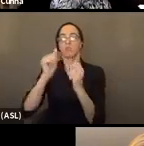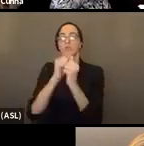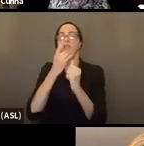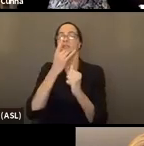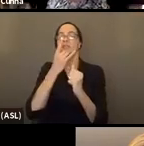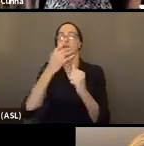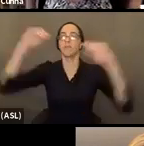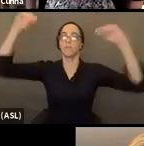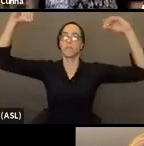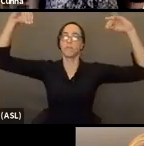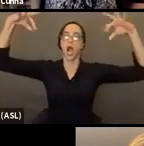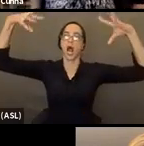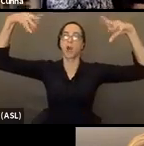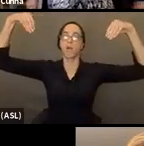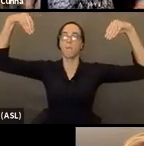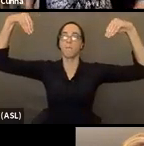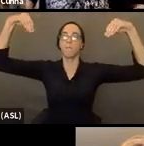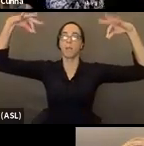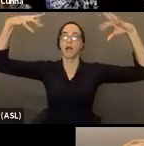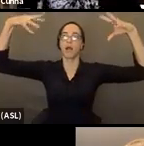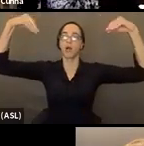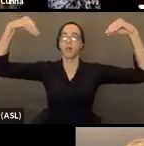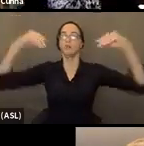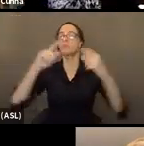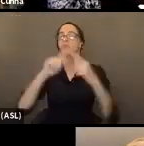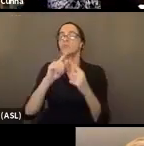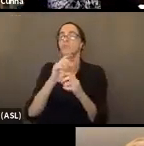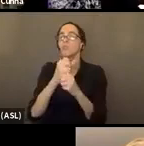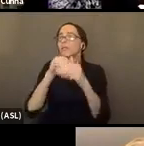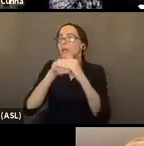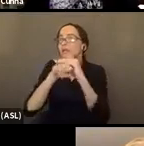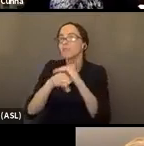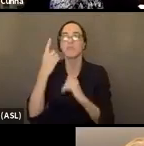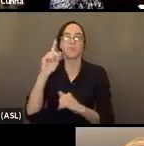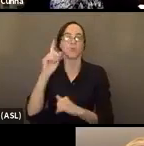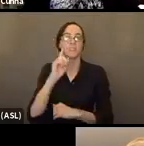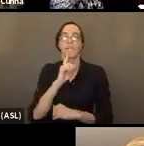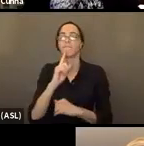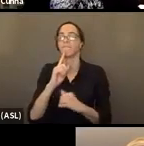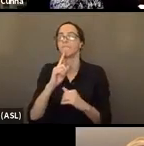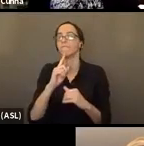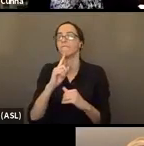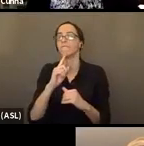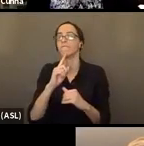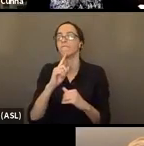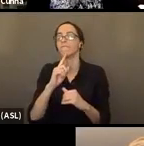to create access for the deaf and so those will be coming out probably shortly after